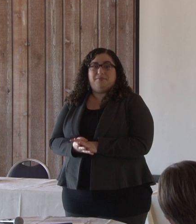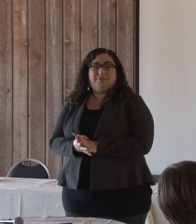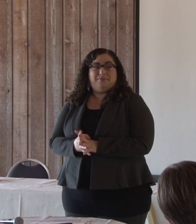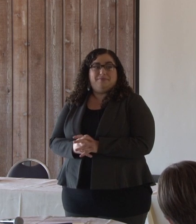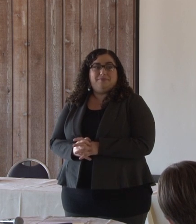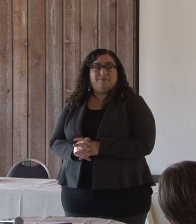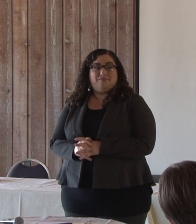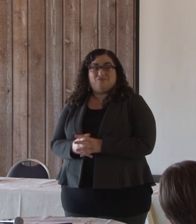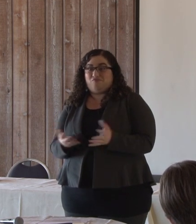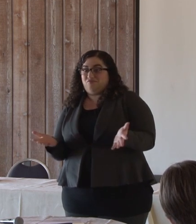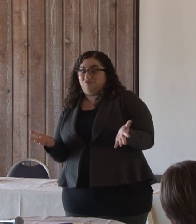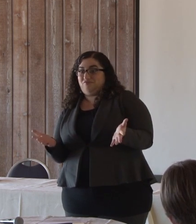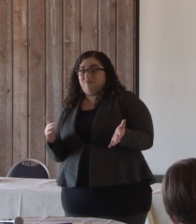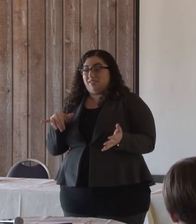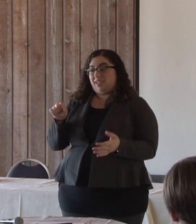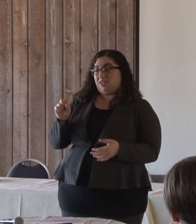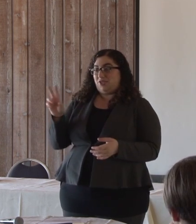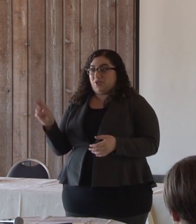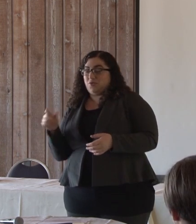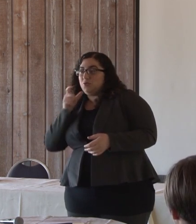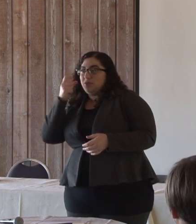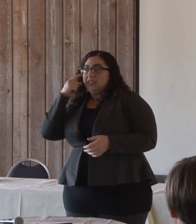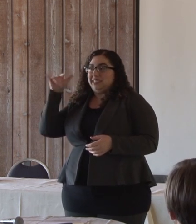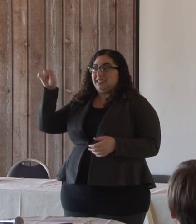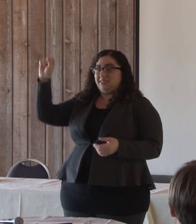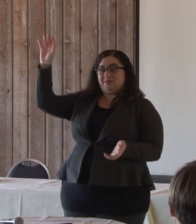And the advocate at the same time in this meeting?